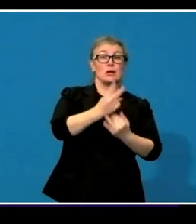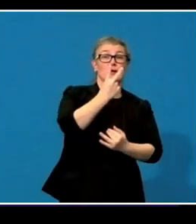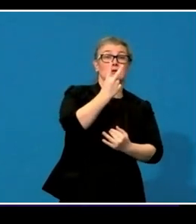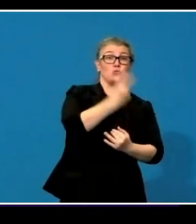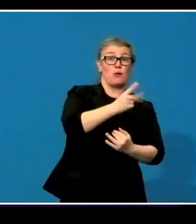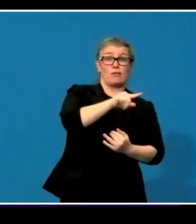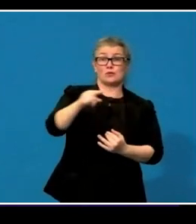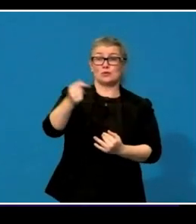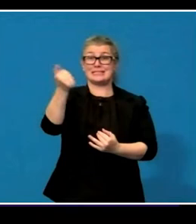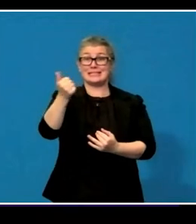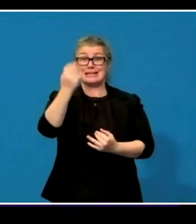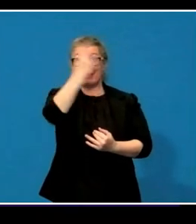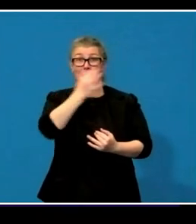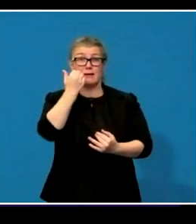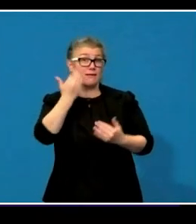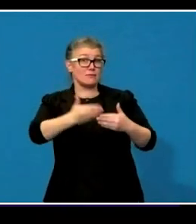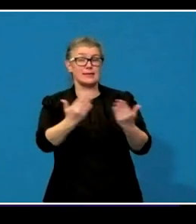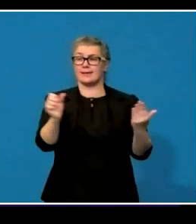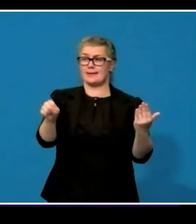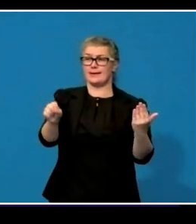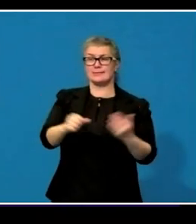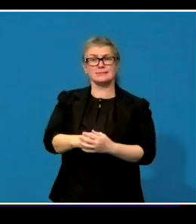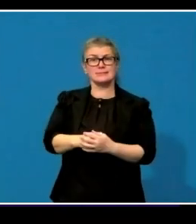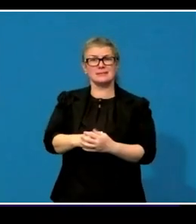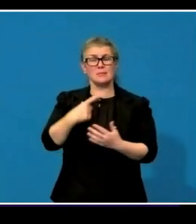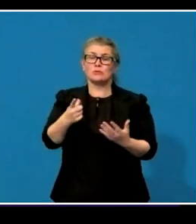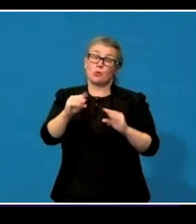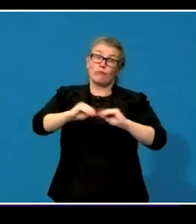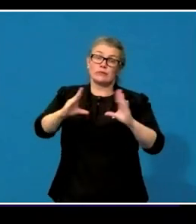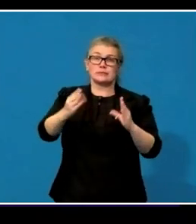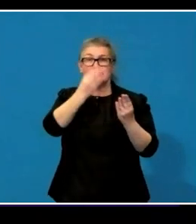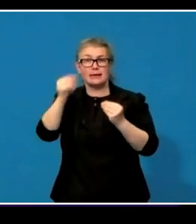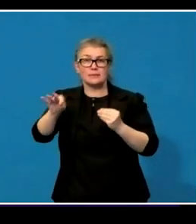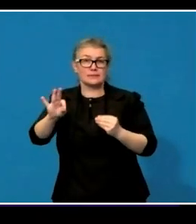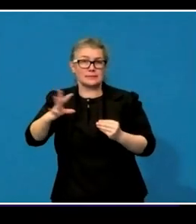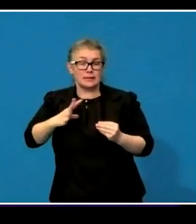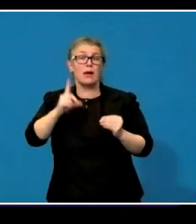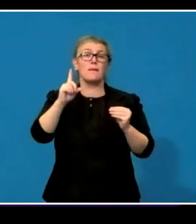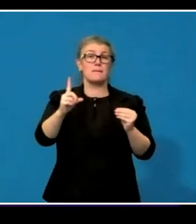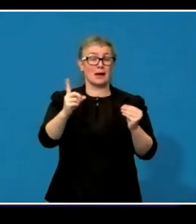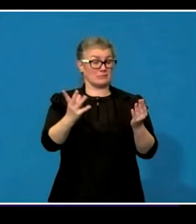That's excluding sort of his sleep time. But the other thing that it doesn't provide for is it doesn't provide for him to get back